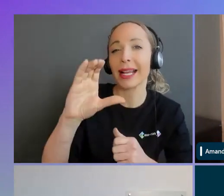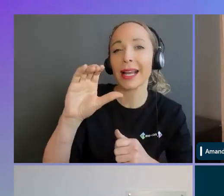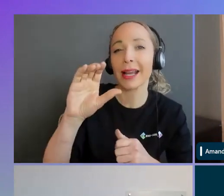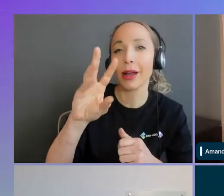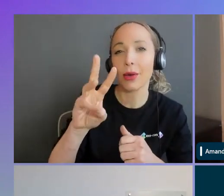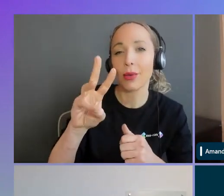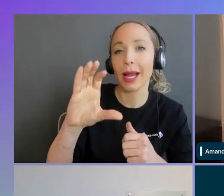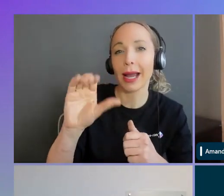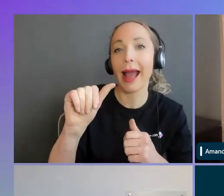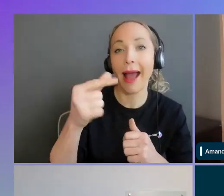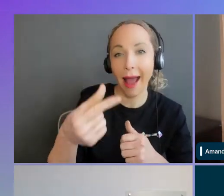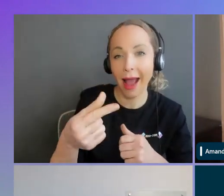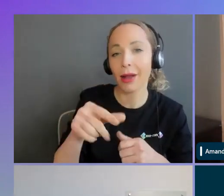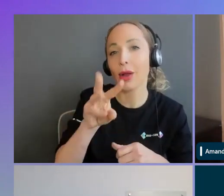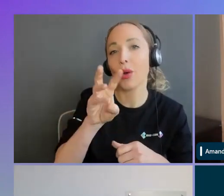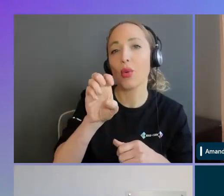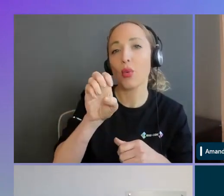Um, for a comprehensive just understanding of the standards,